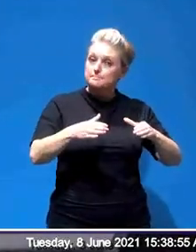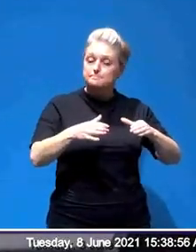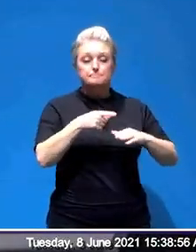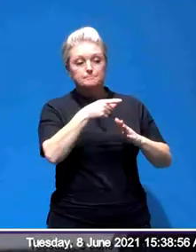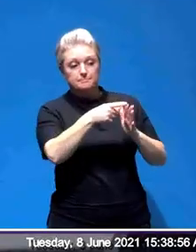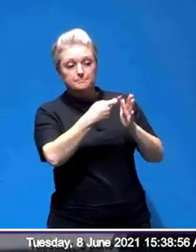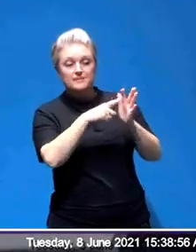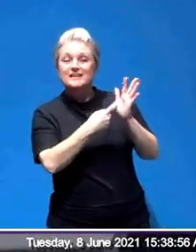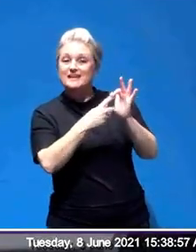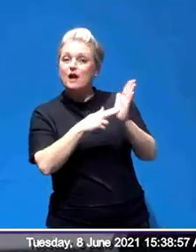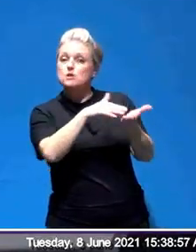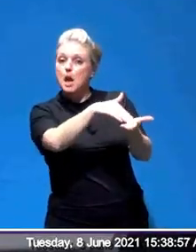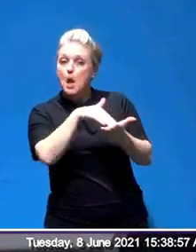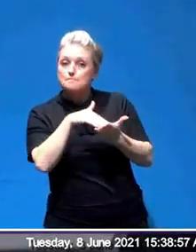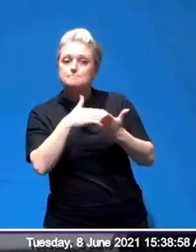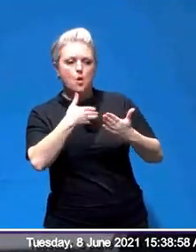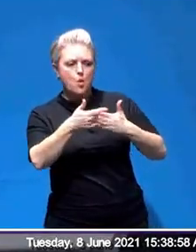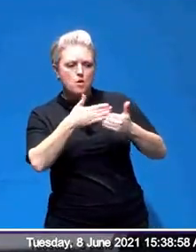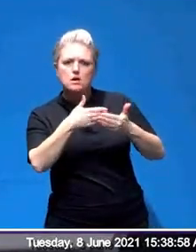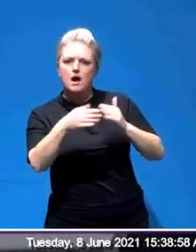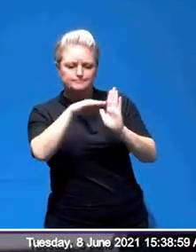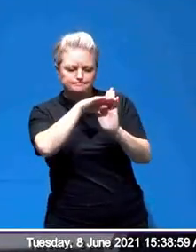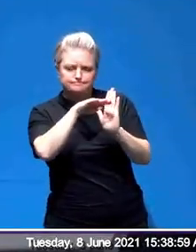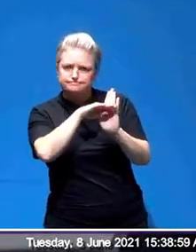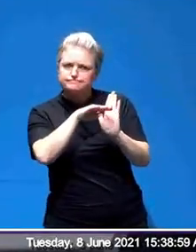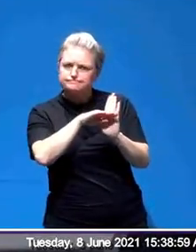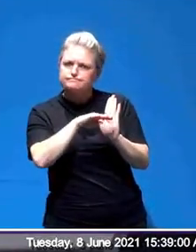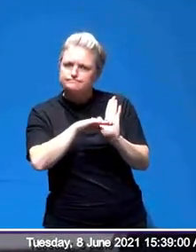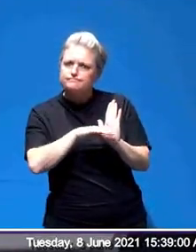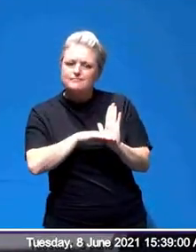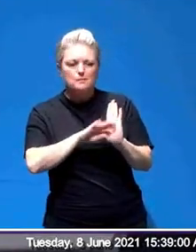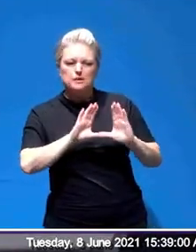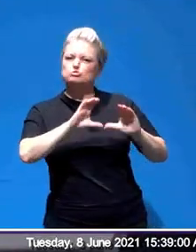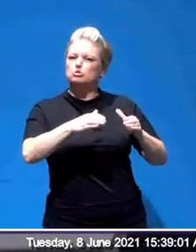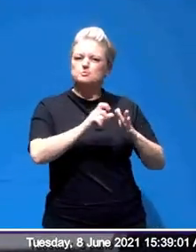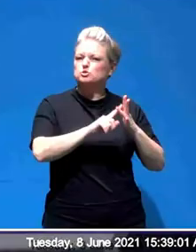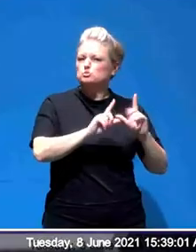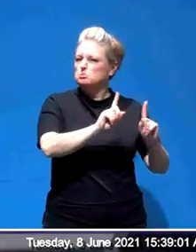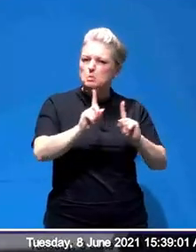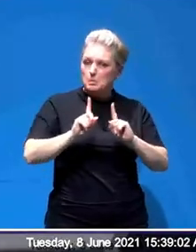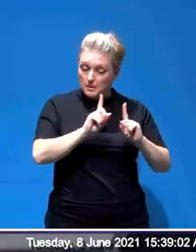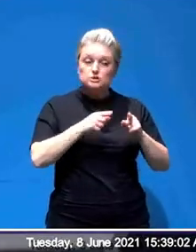charter with the client influencers group and myself.